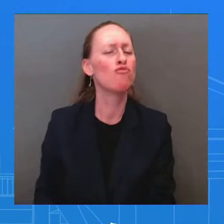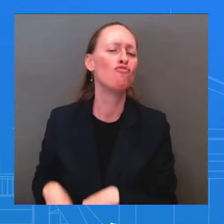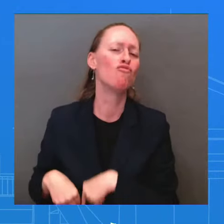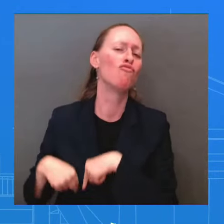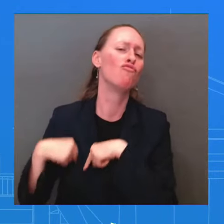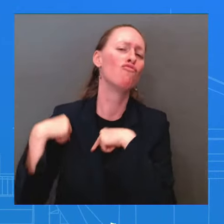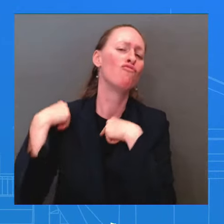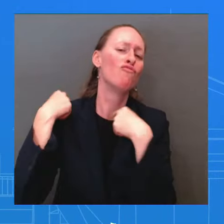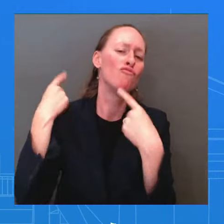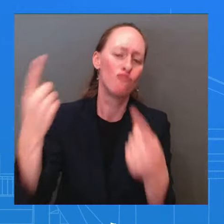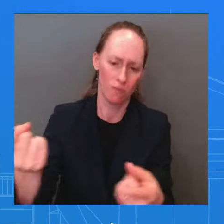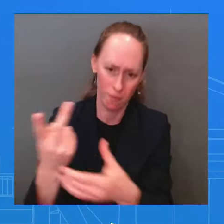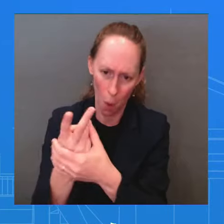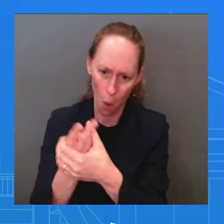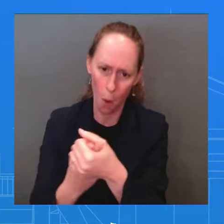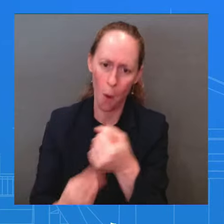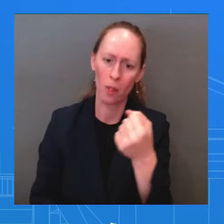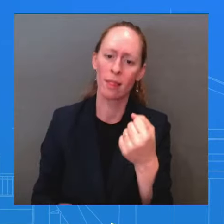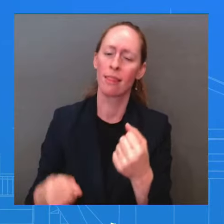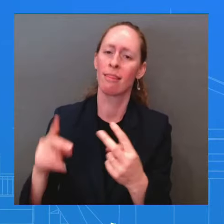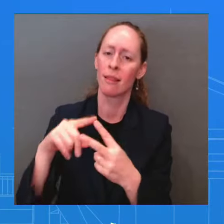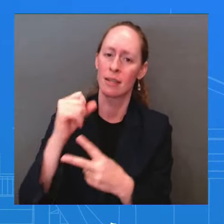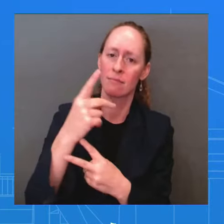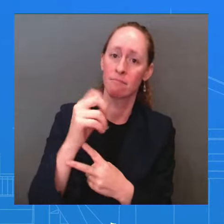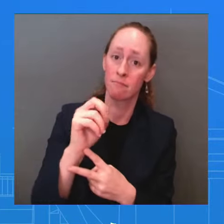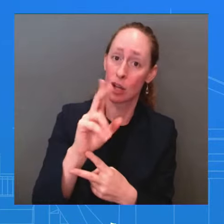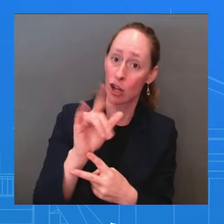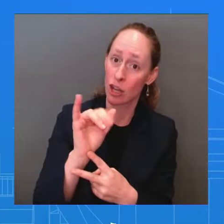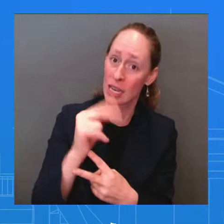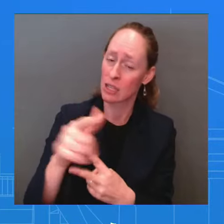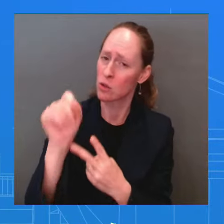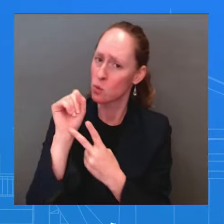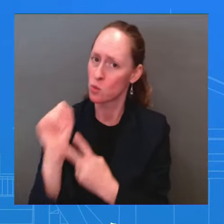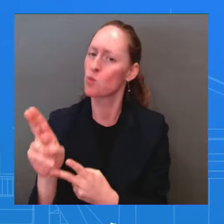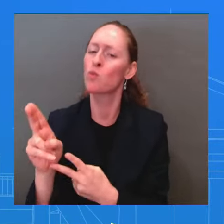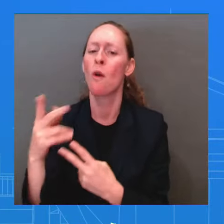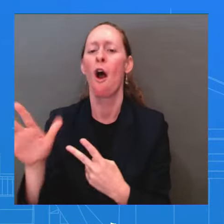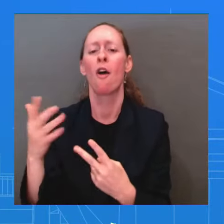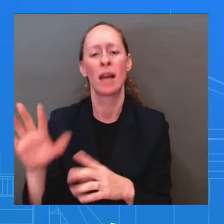at the direction of the President for some time. And so, this is a continuation of that engagement.